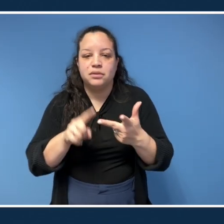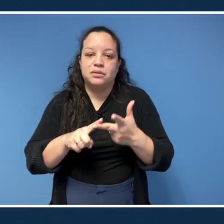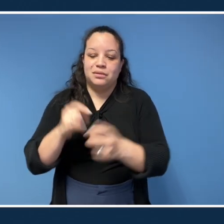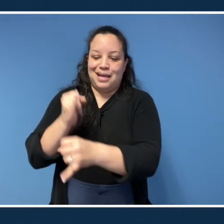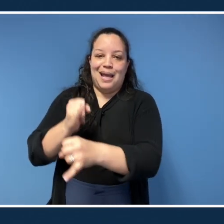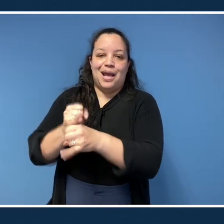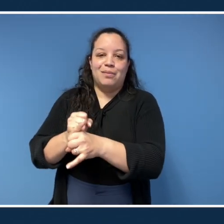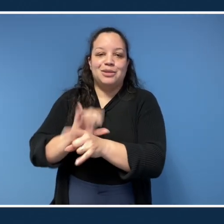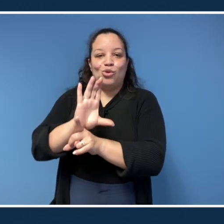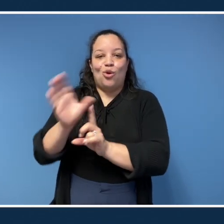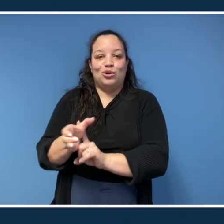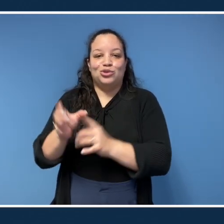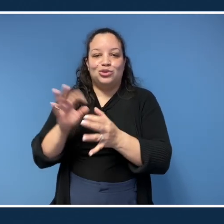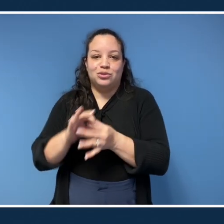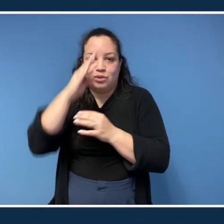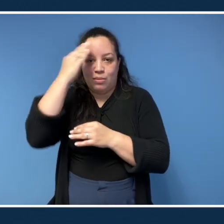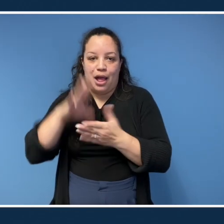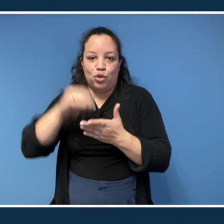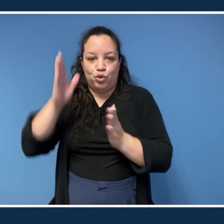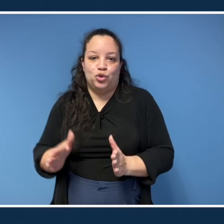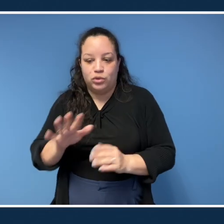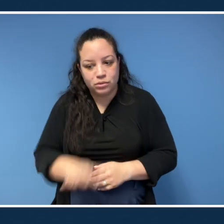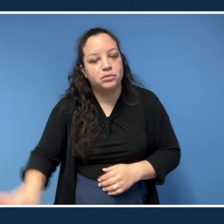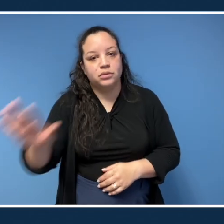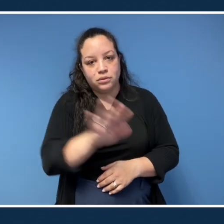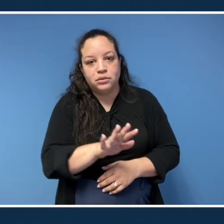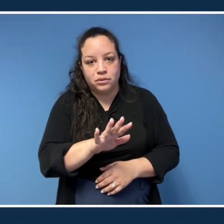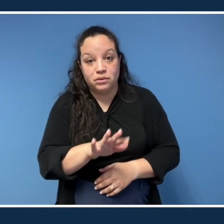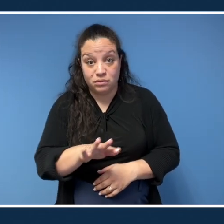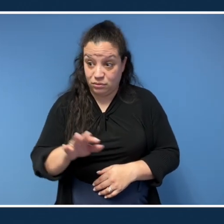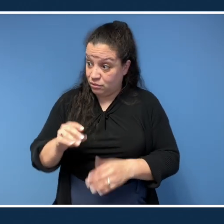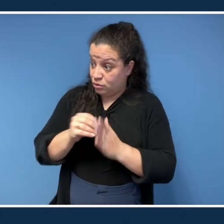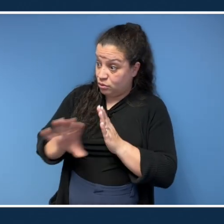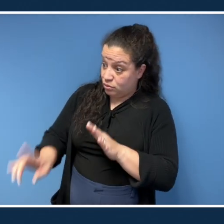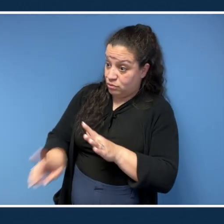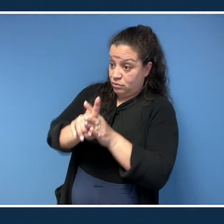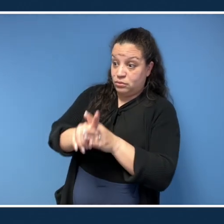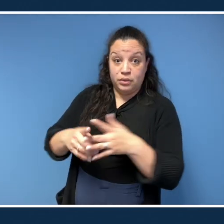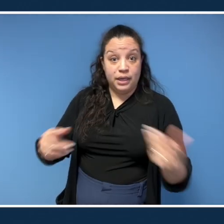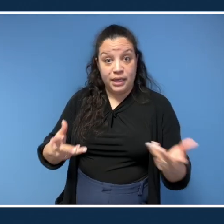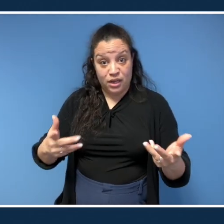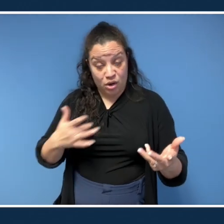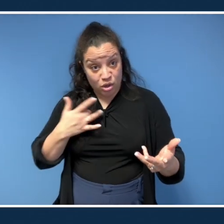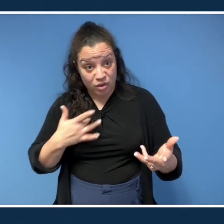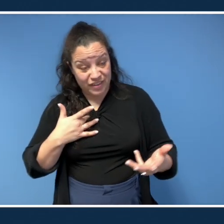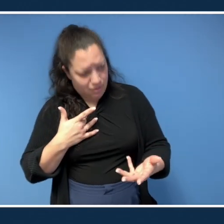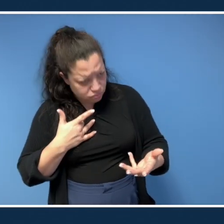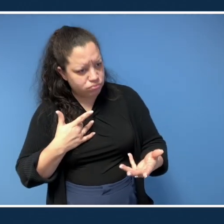the campus culture for our Black learners more broadly are, is when you show up in these spaces, is it a space where you feel like you are